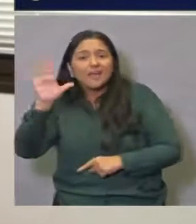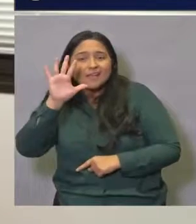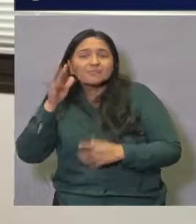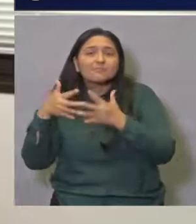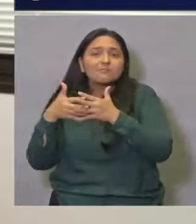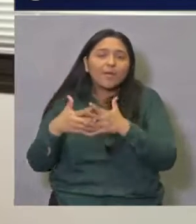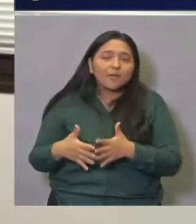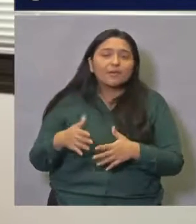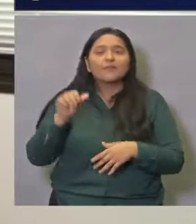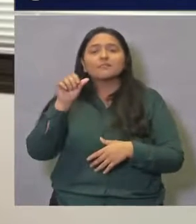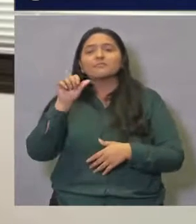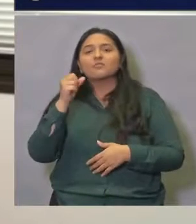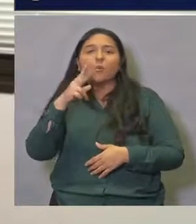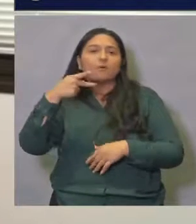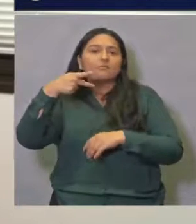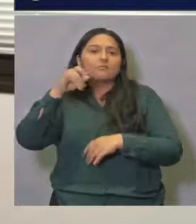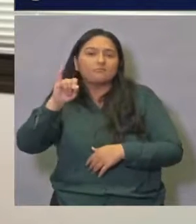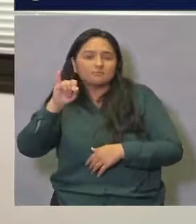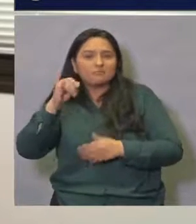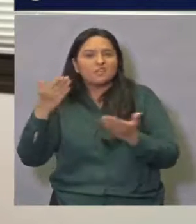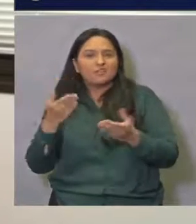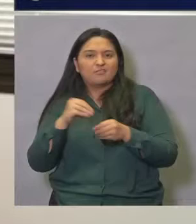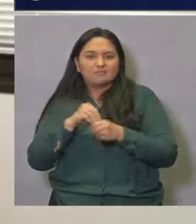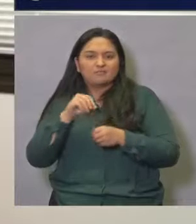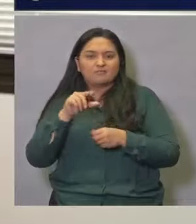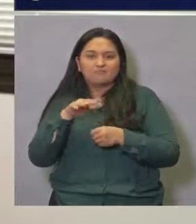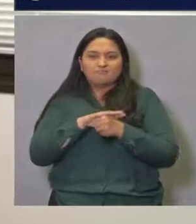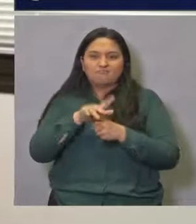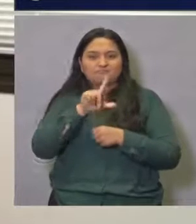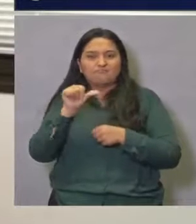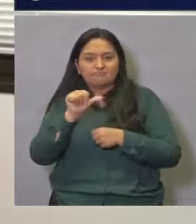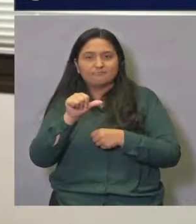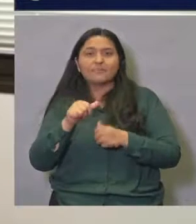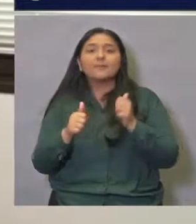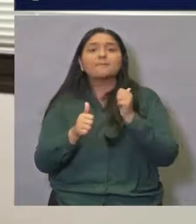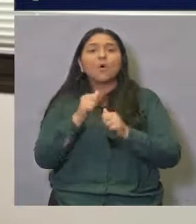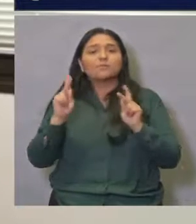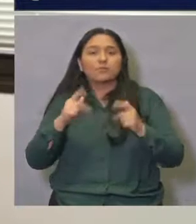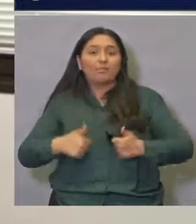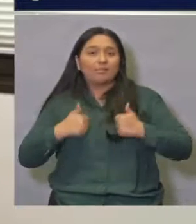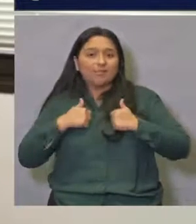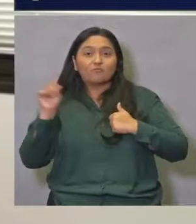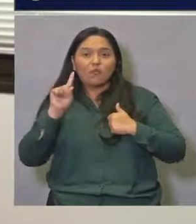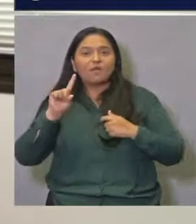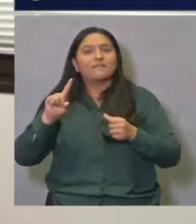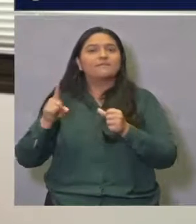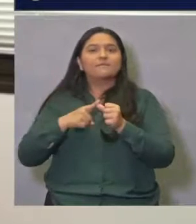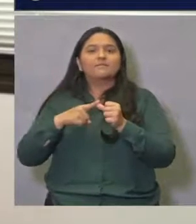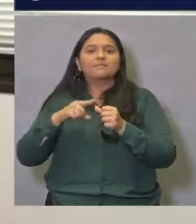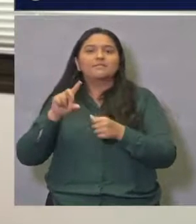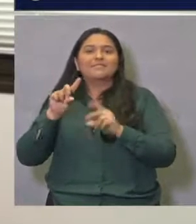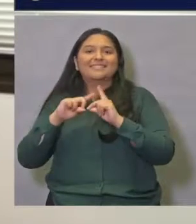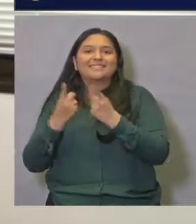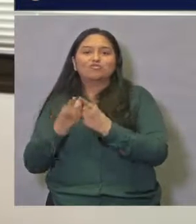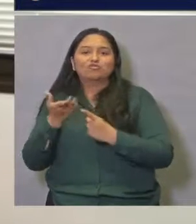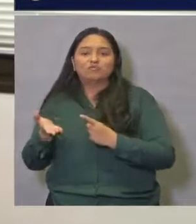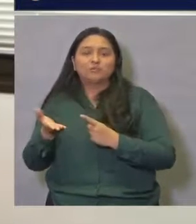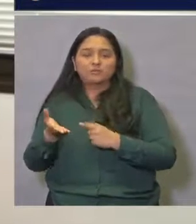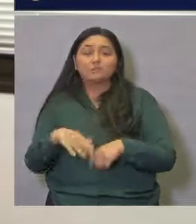LOS SERVICIOS Y RECURSOS QUE NECESITA, HAY MÁS DE 1.5